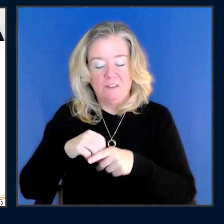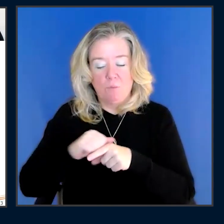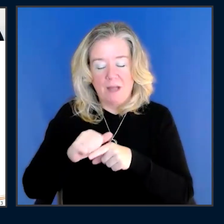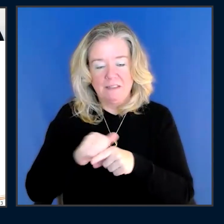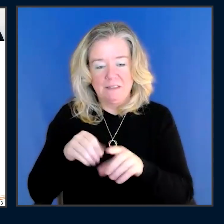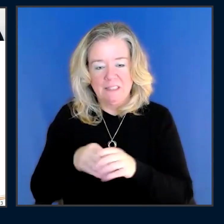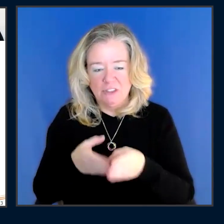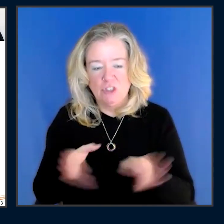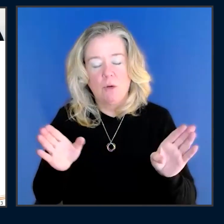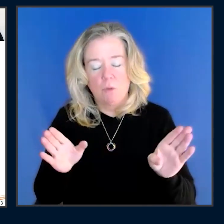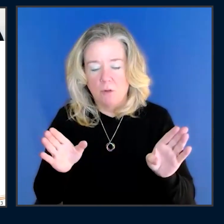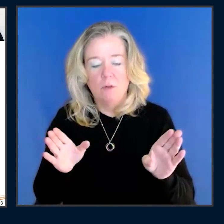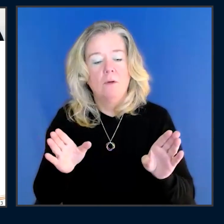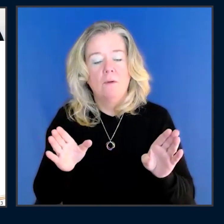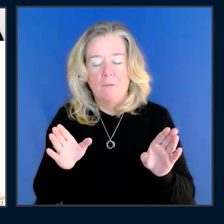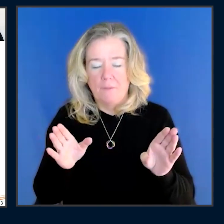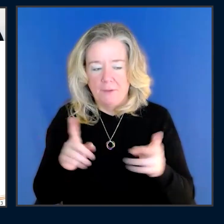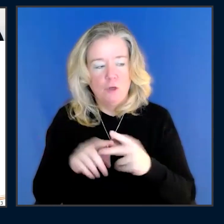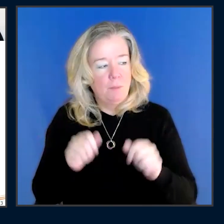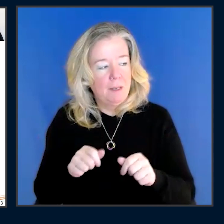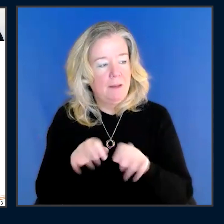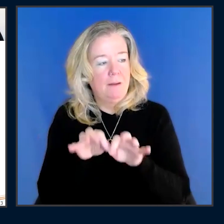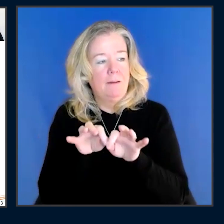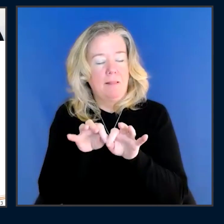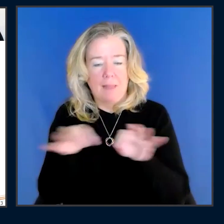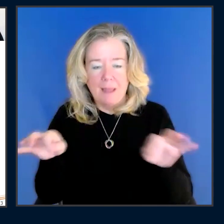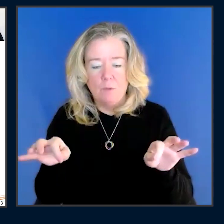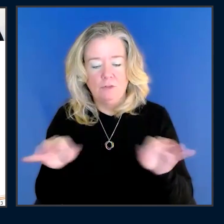in general. It could also be in language